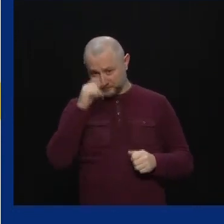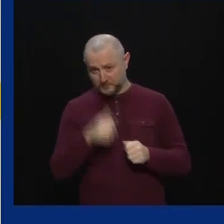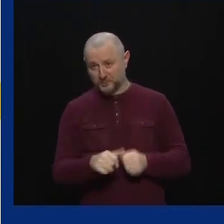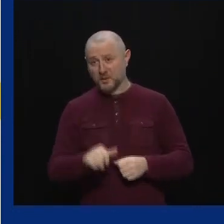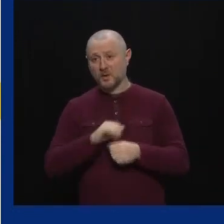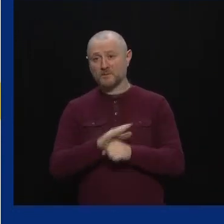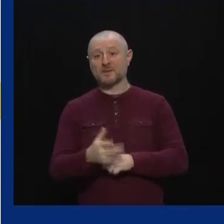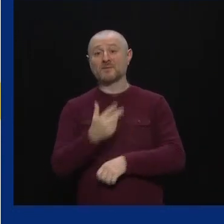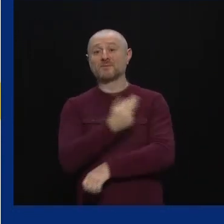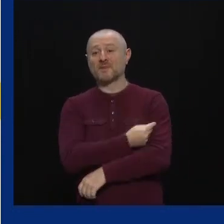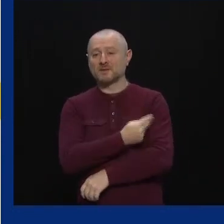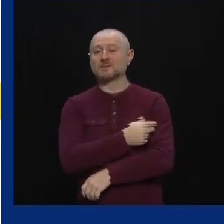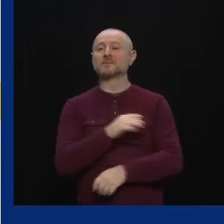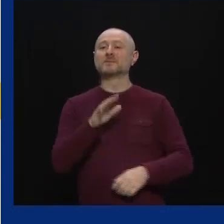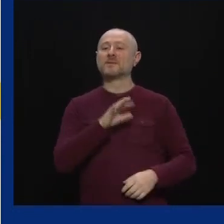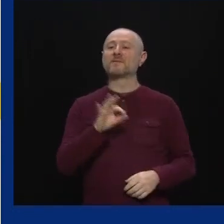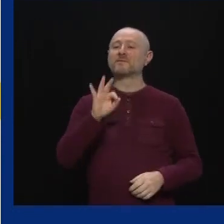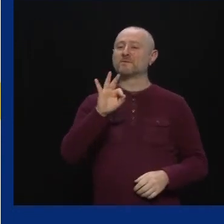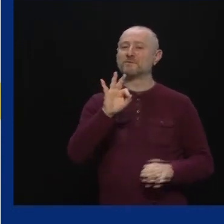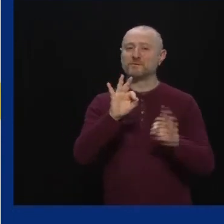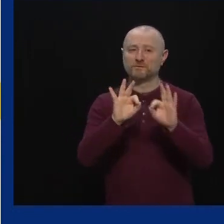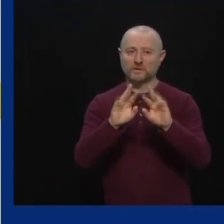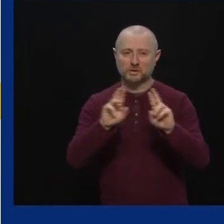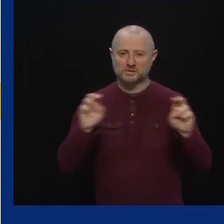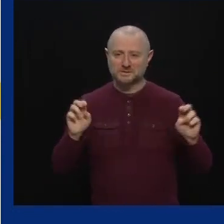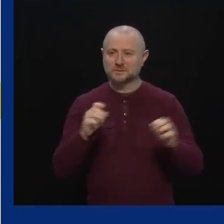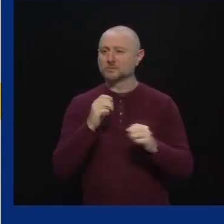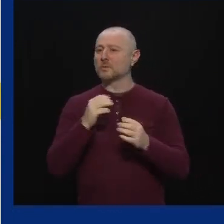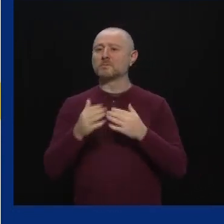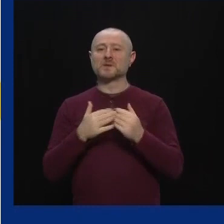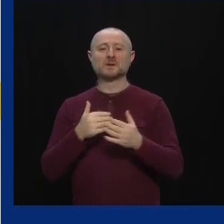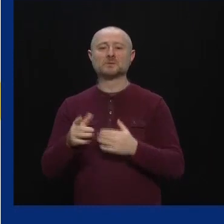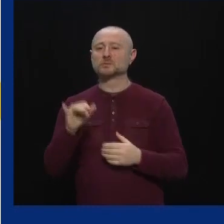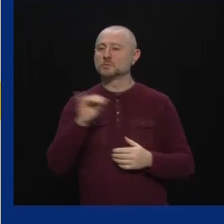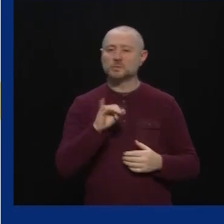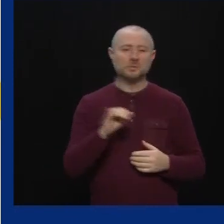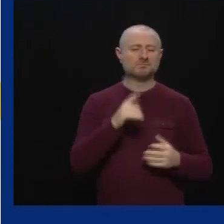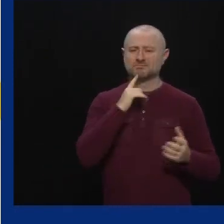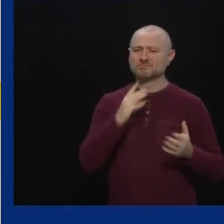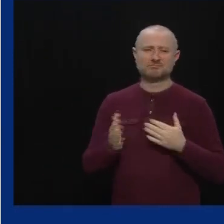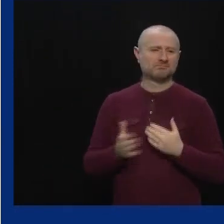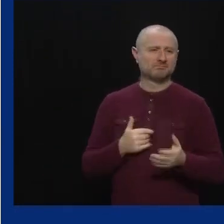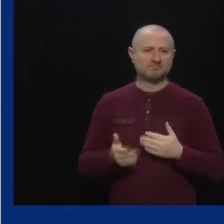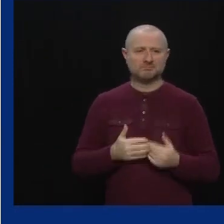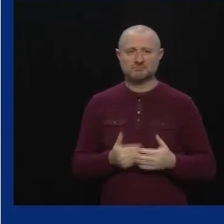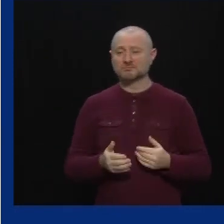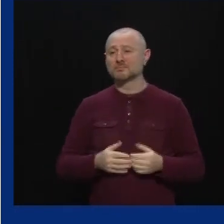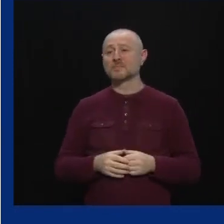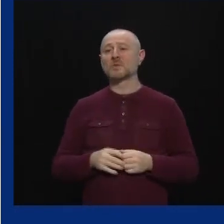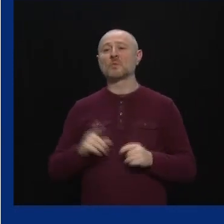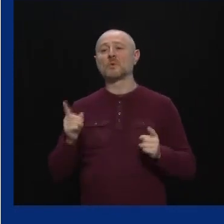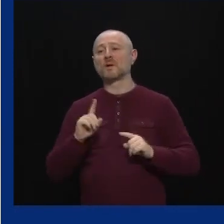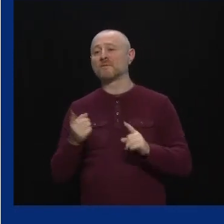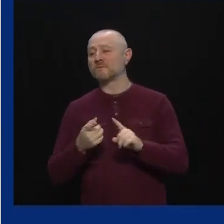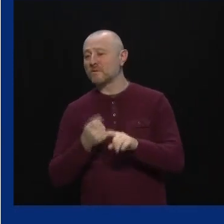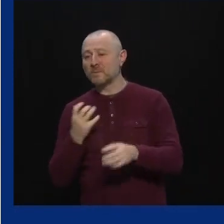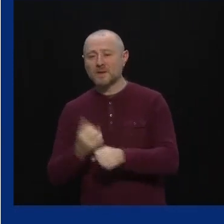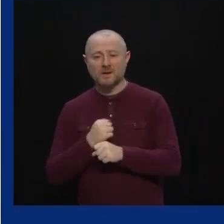WHICH I'M REALLY PLEASED TO BE TALKING ABOUT A BROADER SUBJECT, I DO WANT TO MAKE SURE THAT EVERYBODY REMEMBERS THAT COVID VACCINATION IS ENTIRELY FREE.